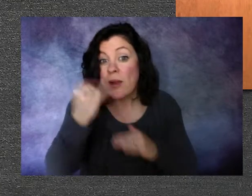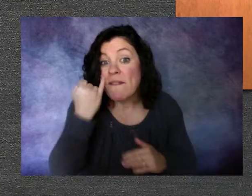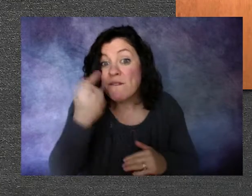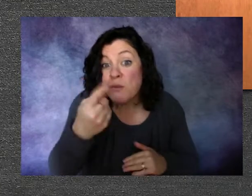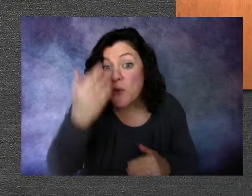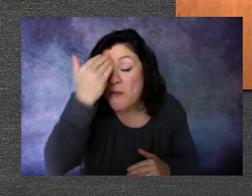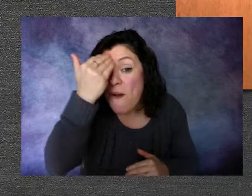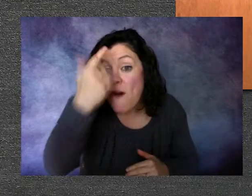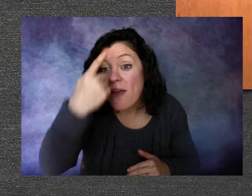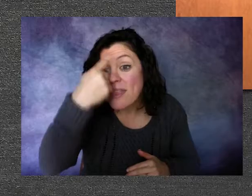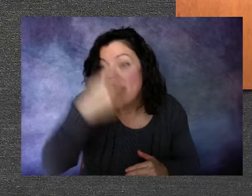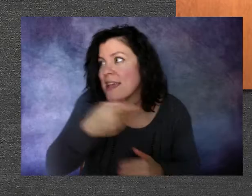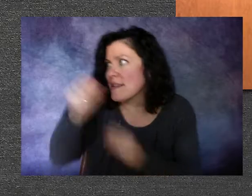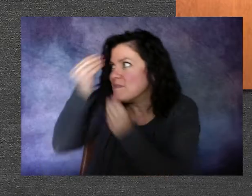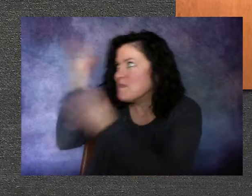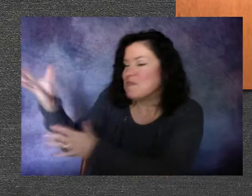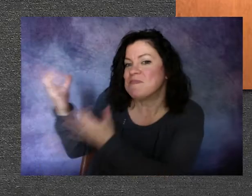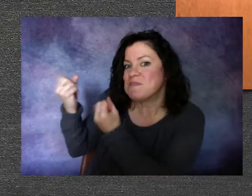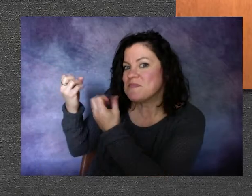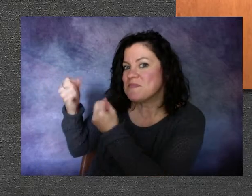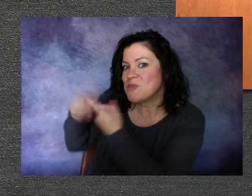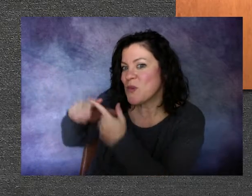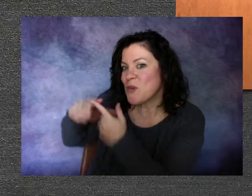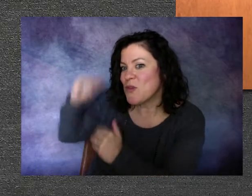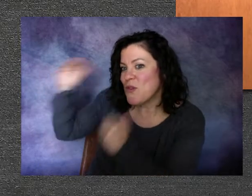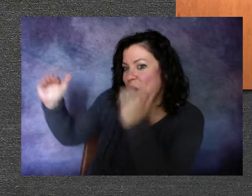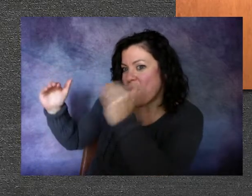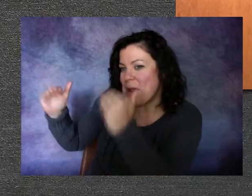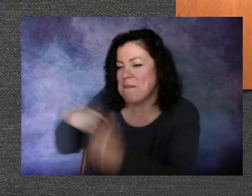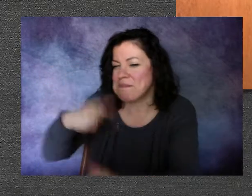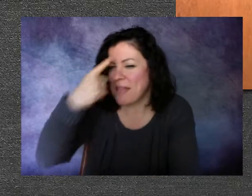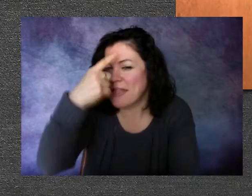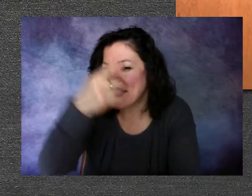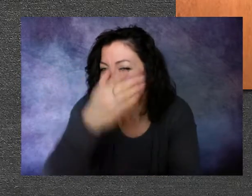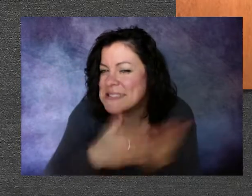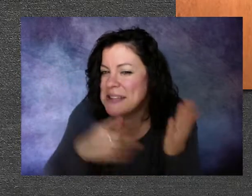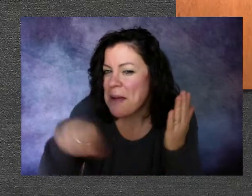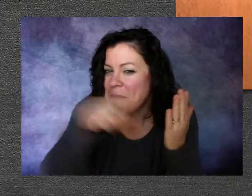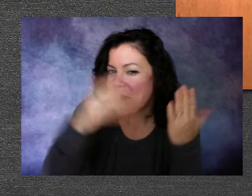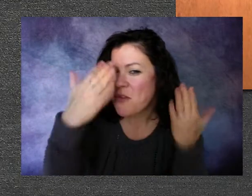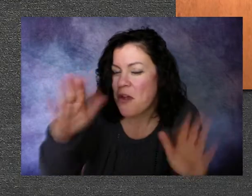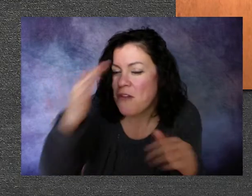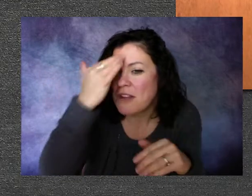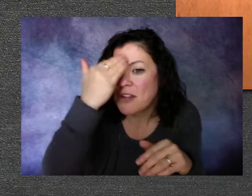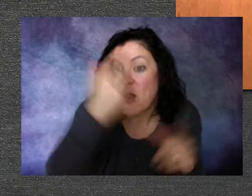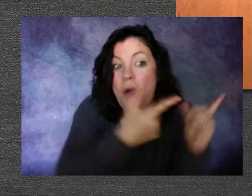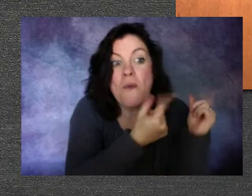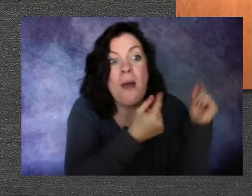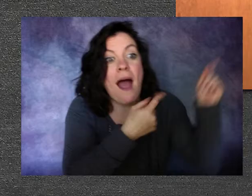Tell your grown-up, see if you're right. Maybe they can give you a clue, but I think you got it. Are we ready to see?